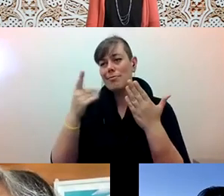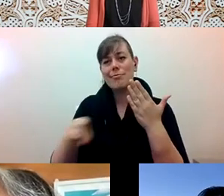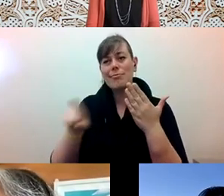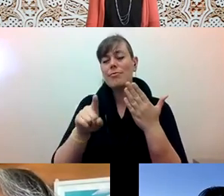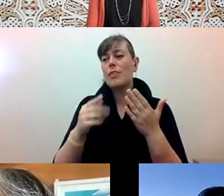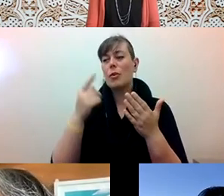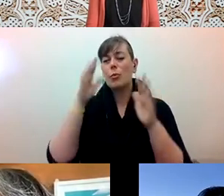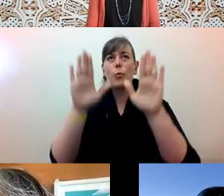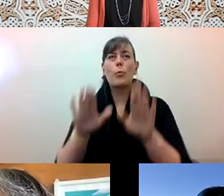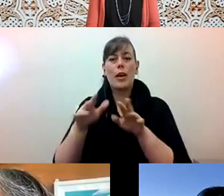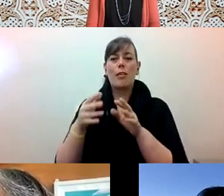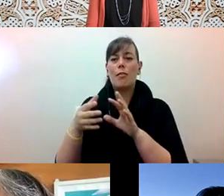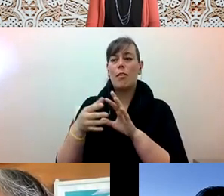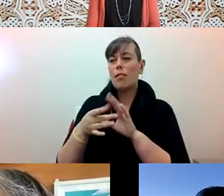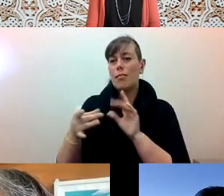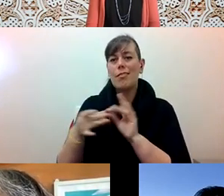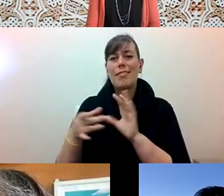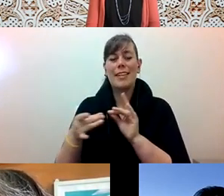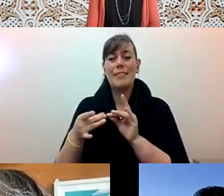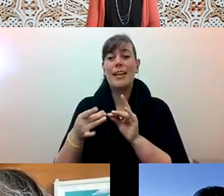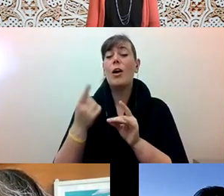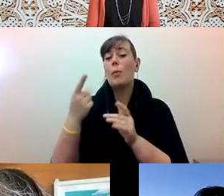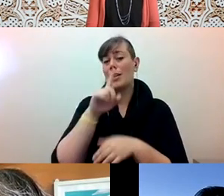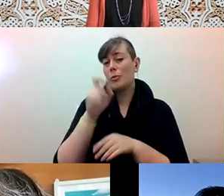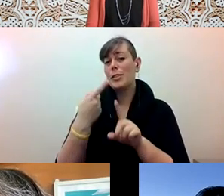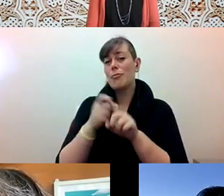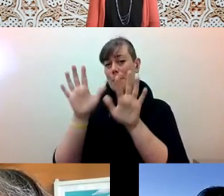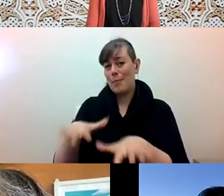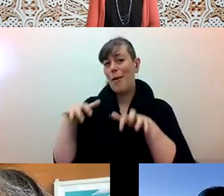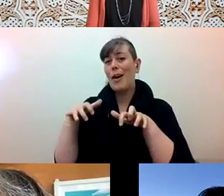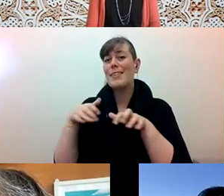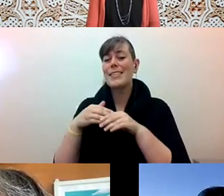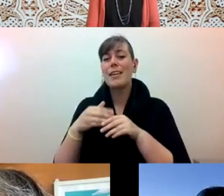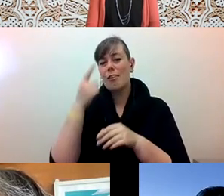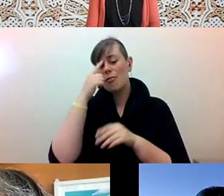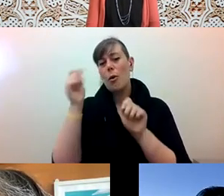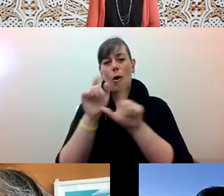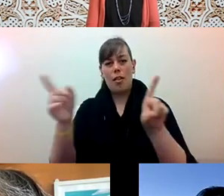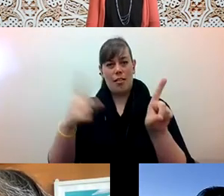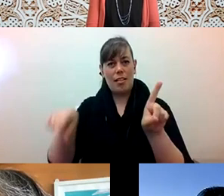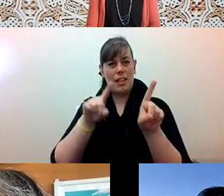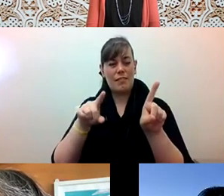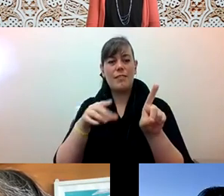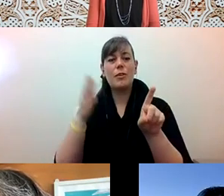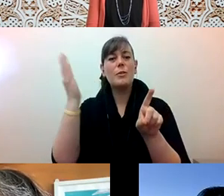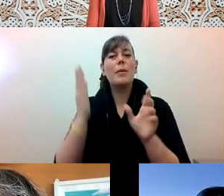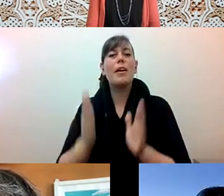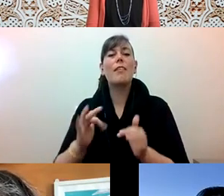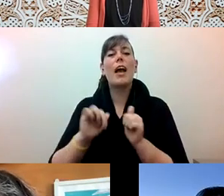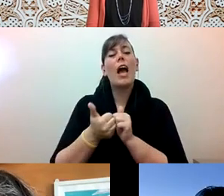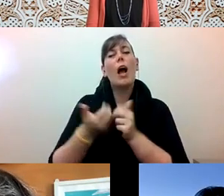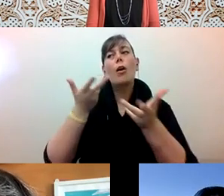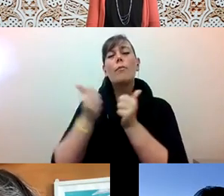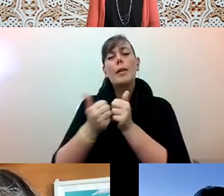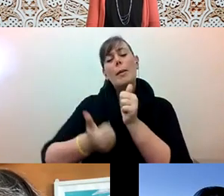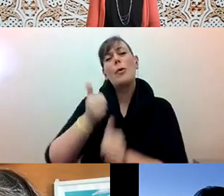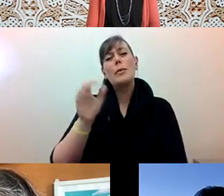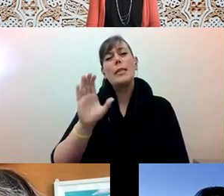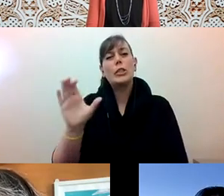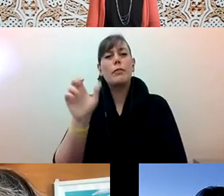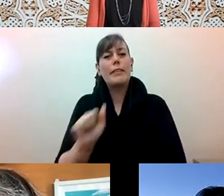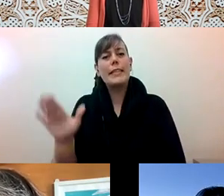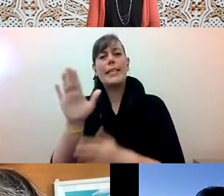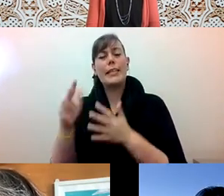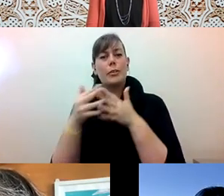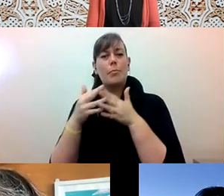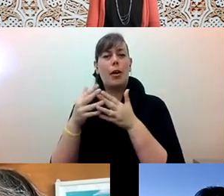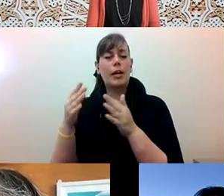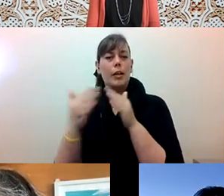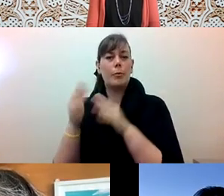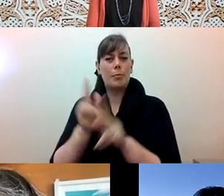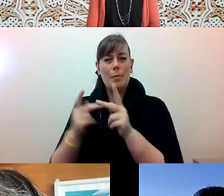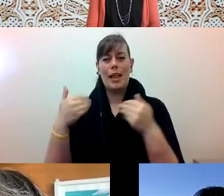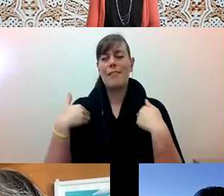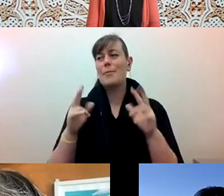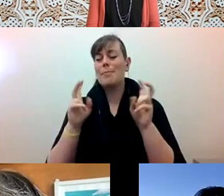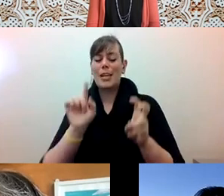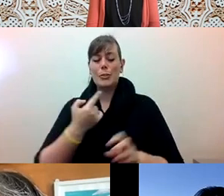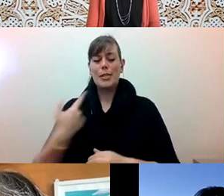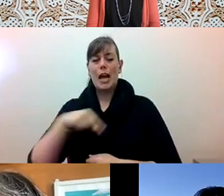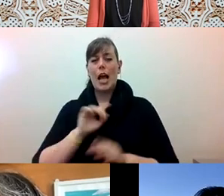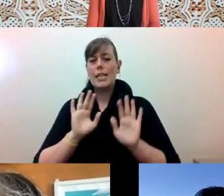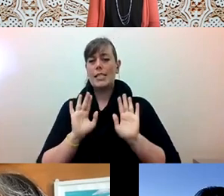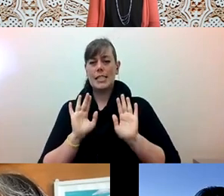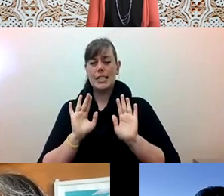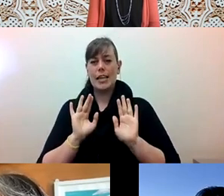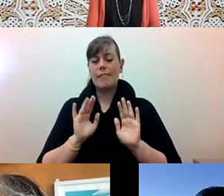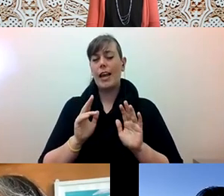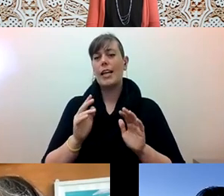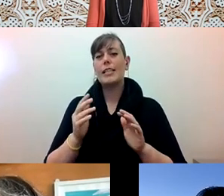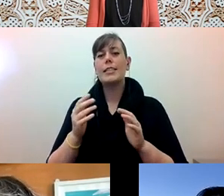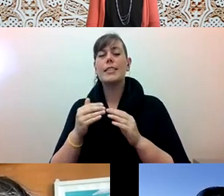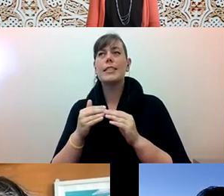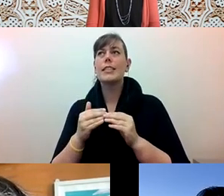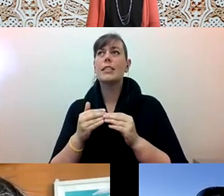Katherine Michel: This question comes from an audience member and it says, for any of the panelists, how do you deal with mostly conservative Asian American Community Members who have a just us mentality and push against a justice framework.